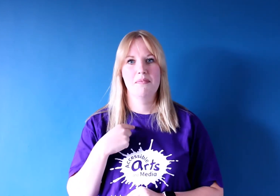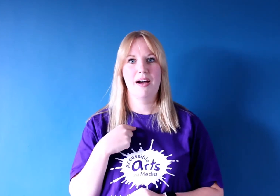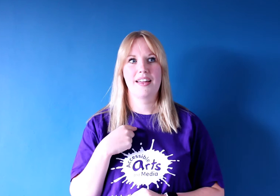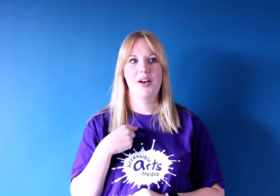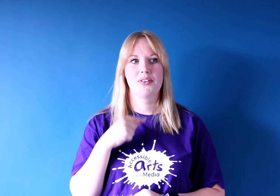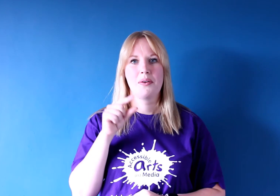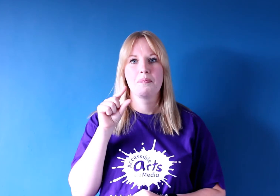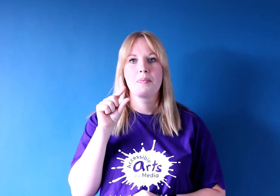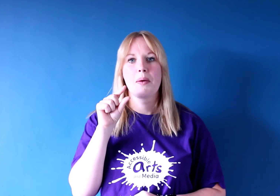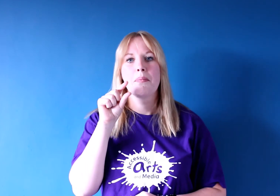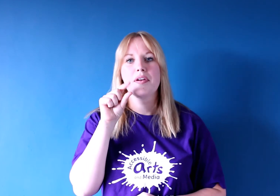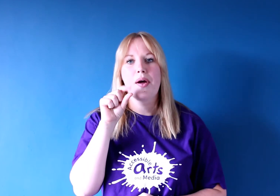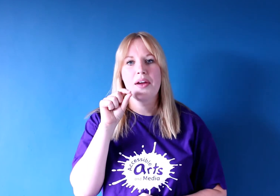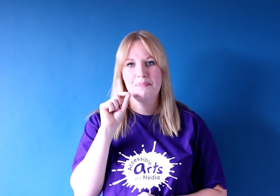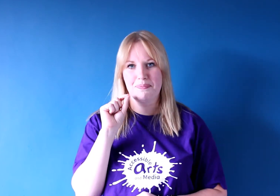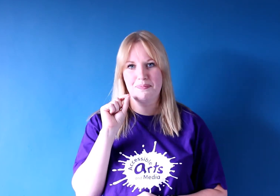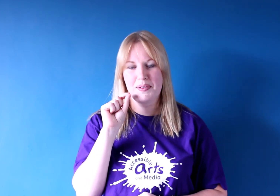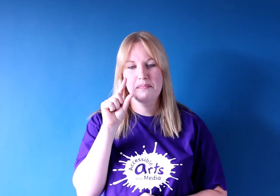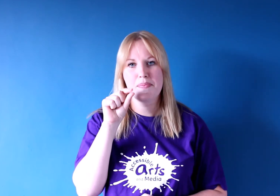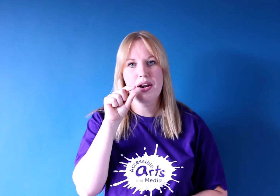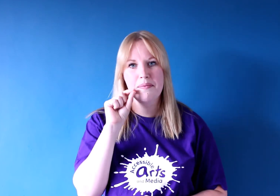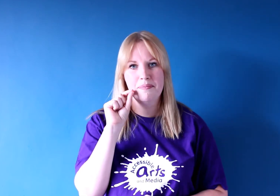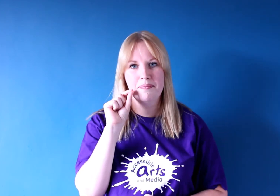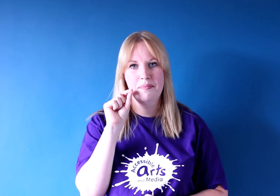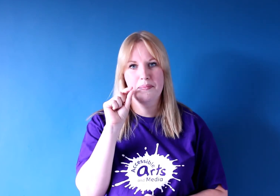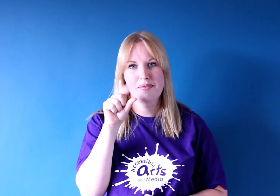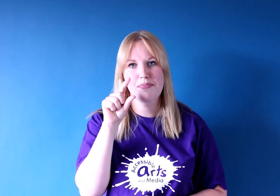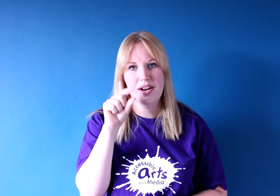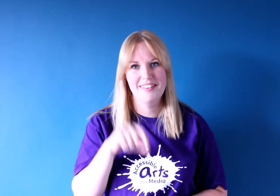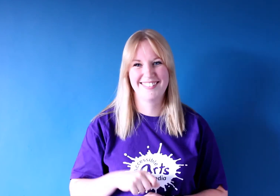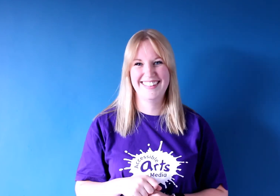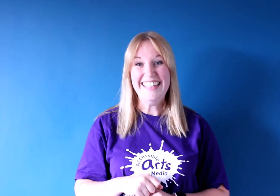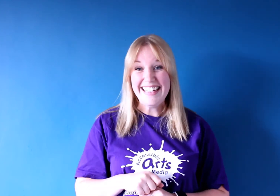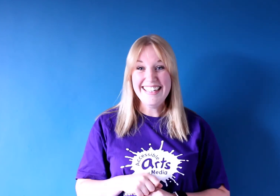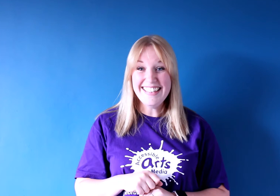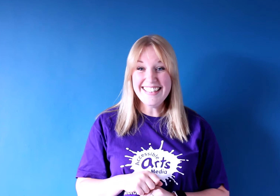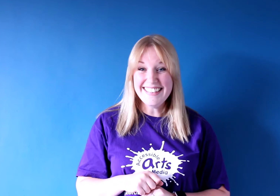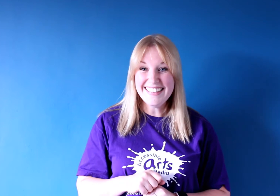Mine goes, pretty polly pretty polly